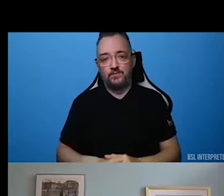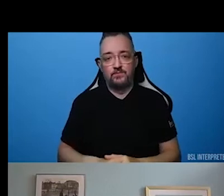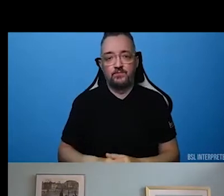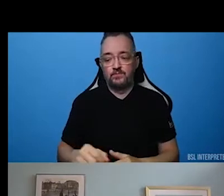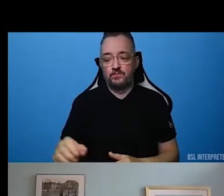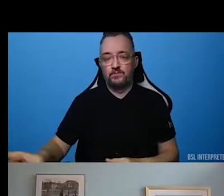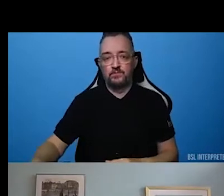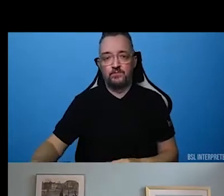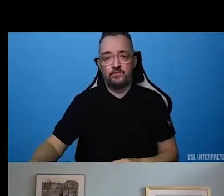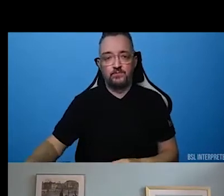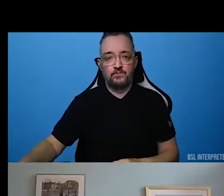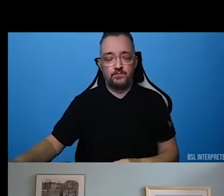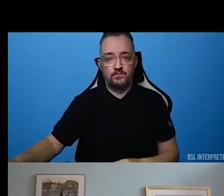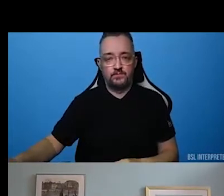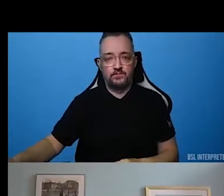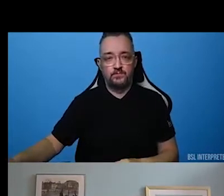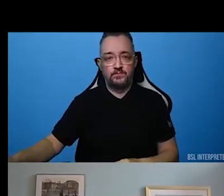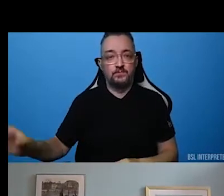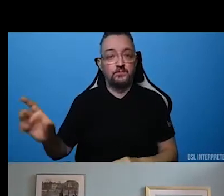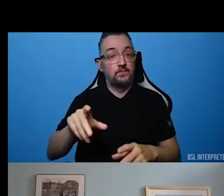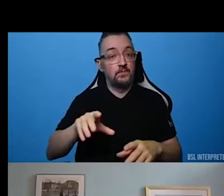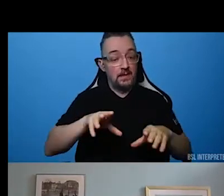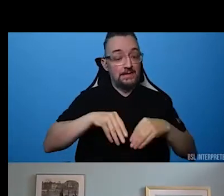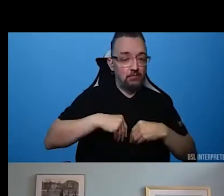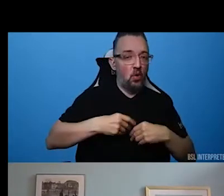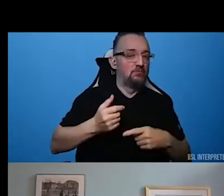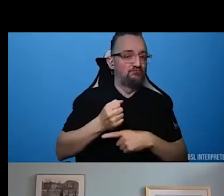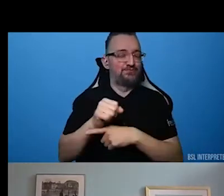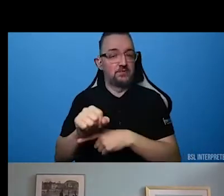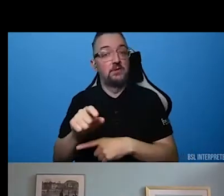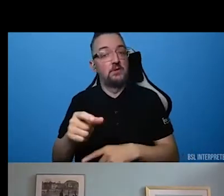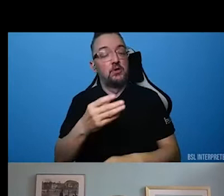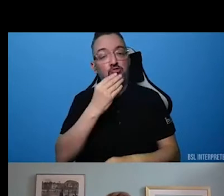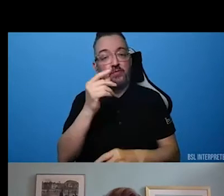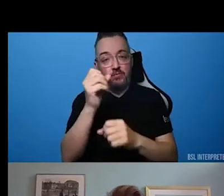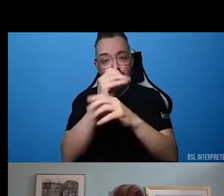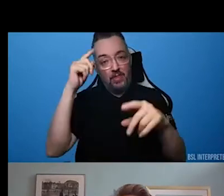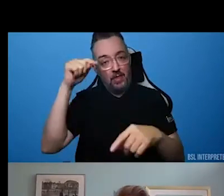So as I say I think that avowal and disavowal is a very useful concept if we think about Scottish Culture as a whole